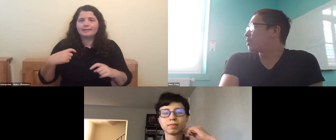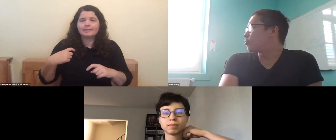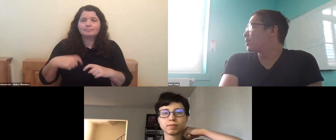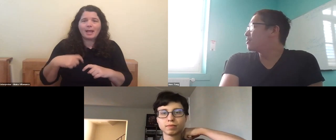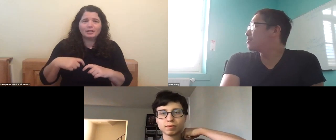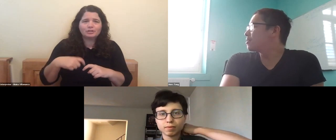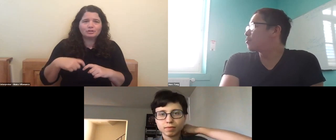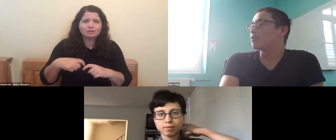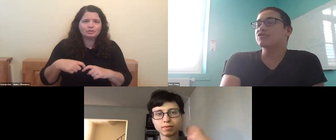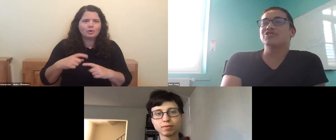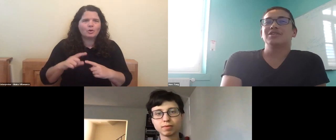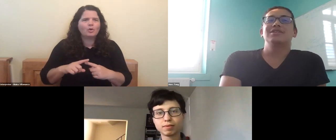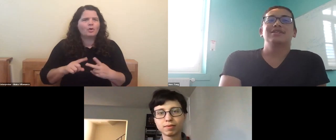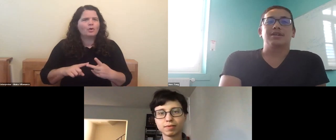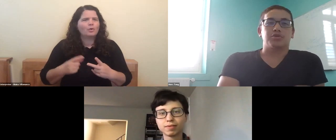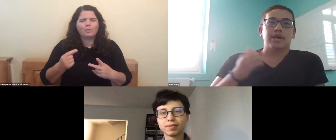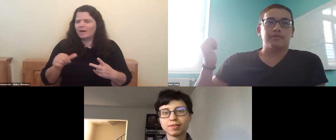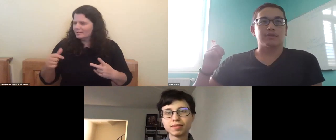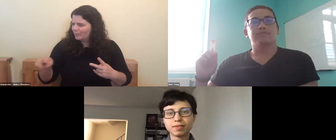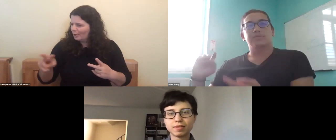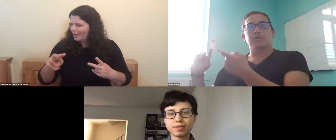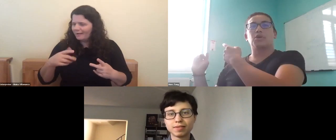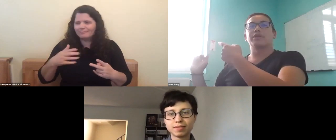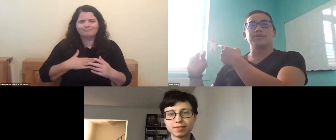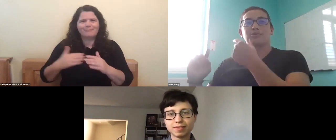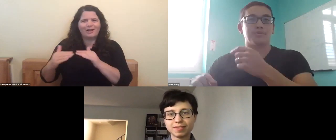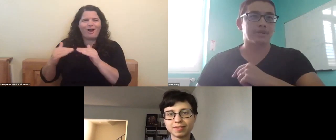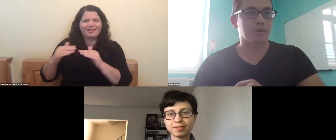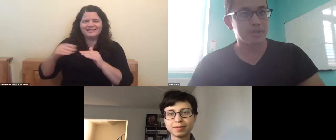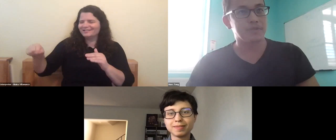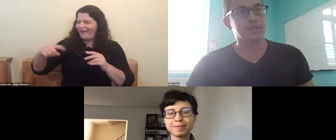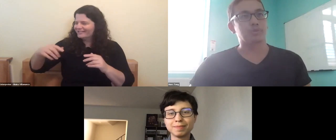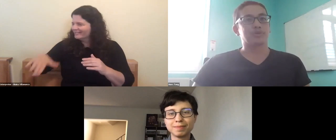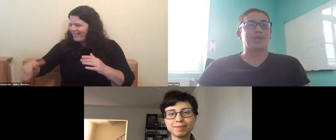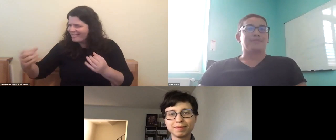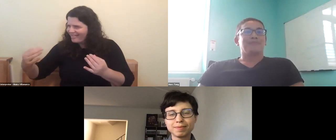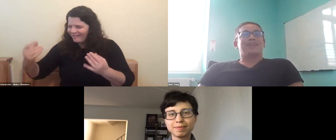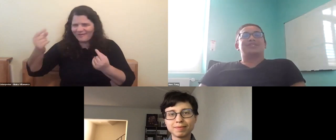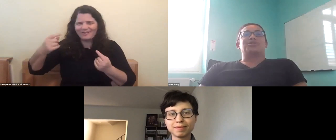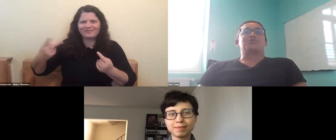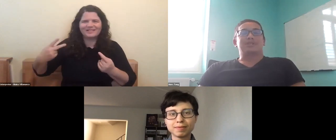romanian? polish? yeah sorry i have a calling in the room that where we did the experiment together so